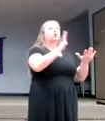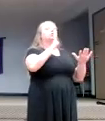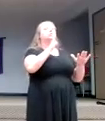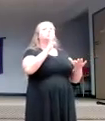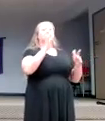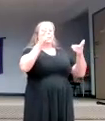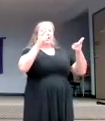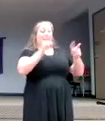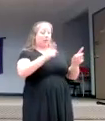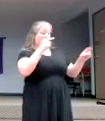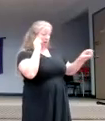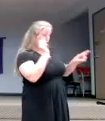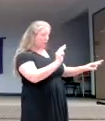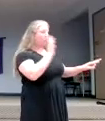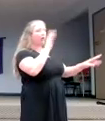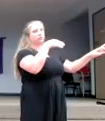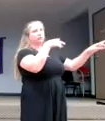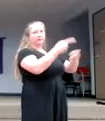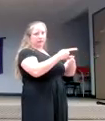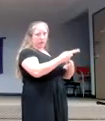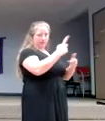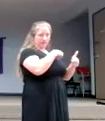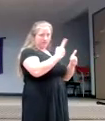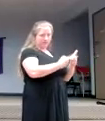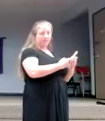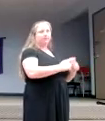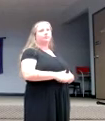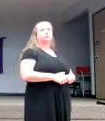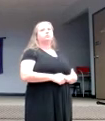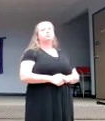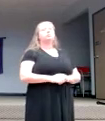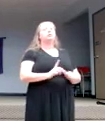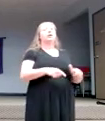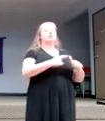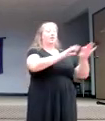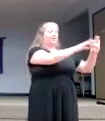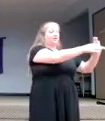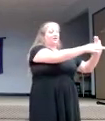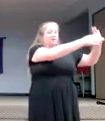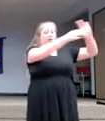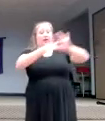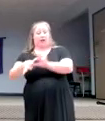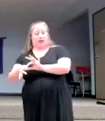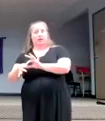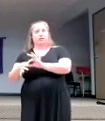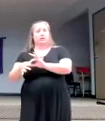time of observation and by the county inspector. Then we have to connect the actual tank area